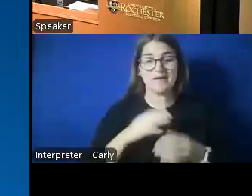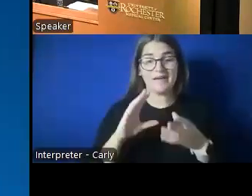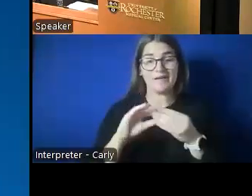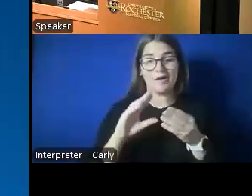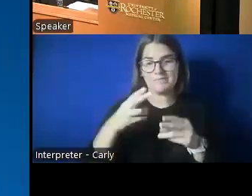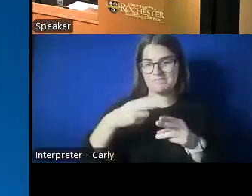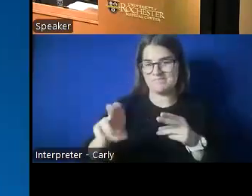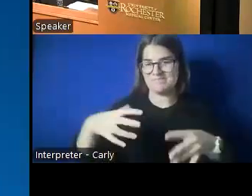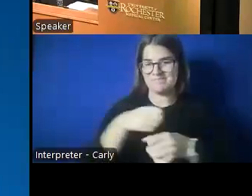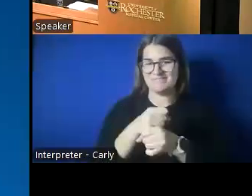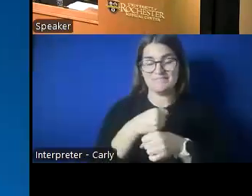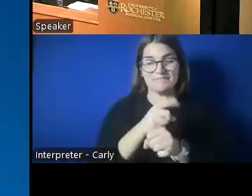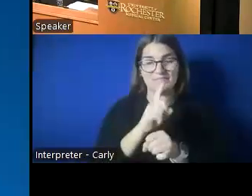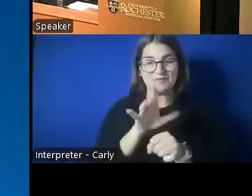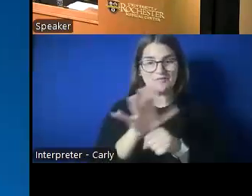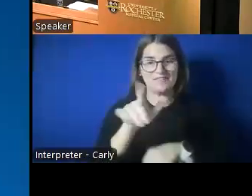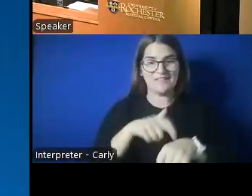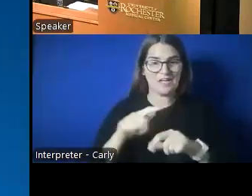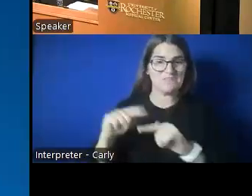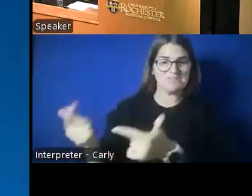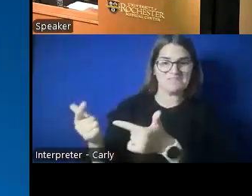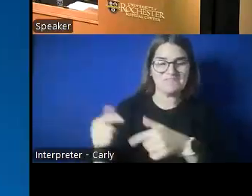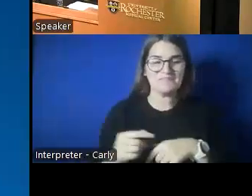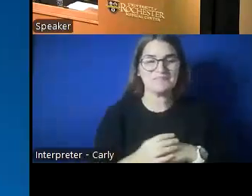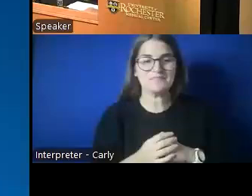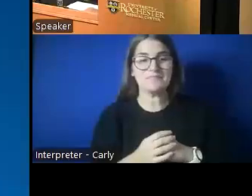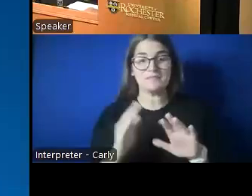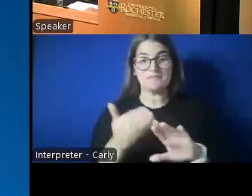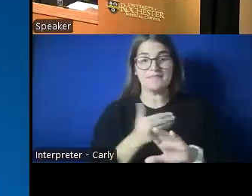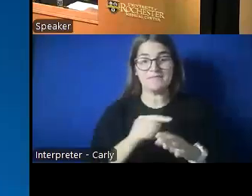ample time for the presenters um but before we get started I just wanted to take a moment